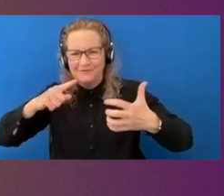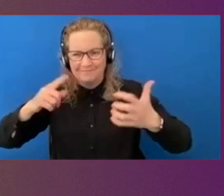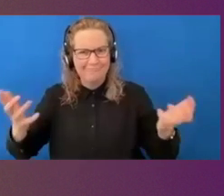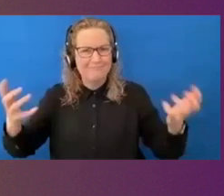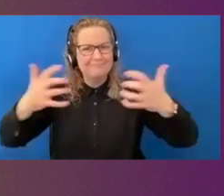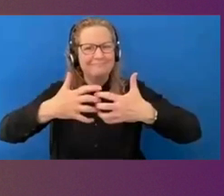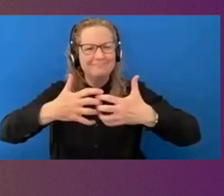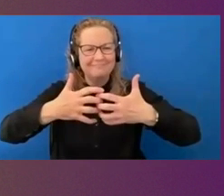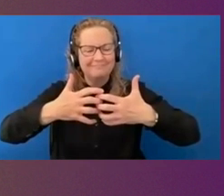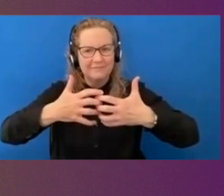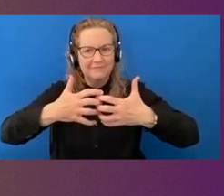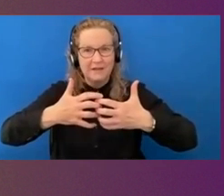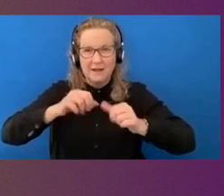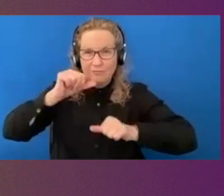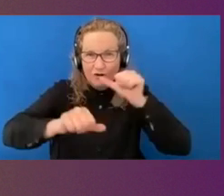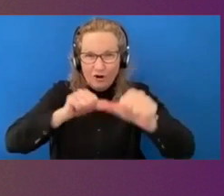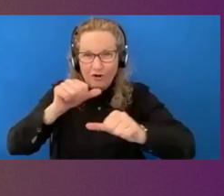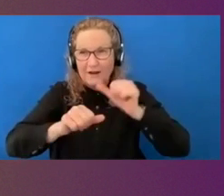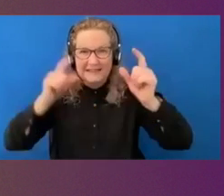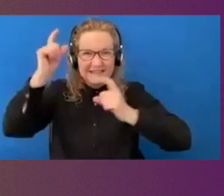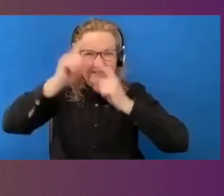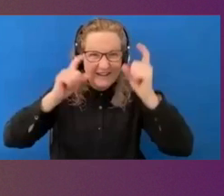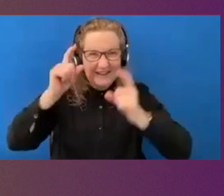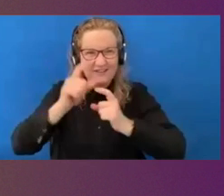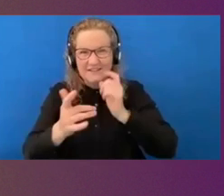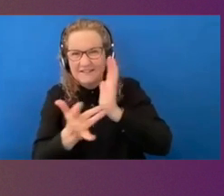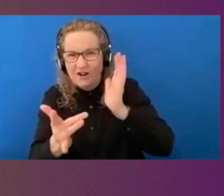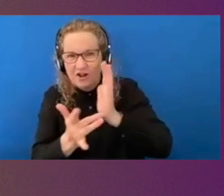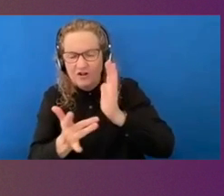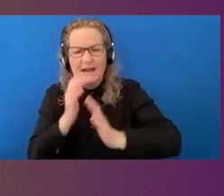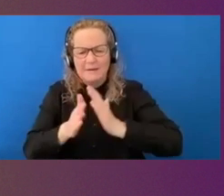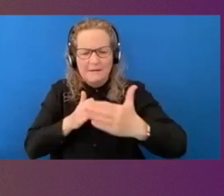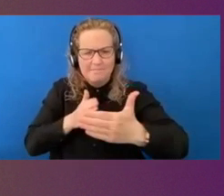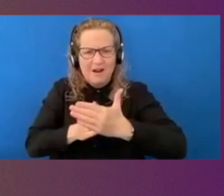and innovation in technology that breaks down barriers to the inclusion of people